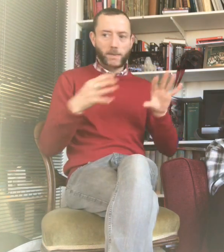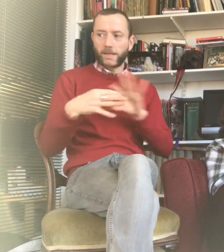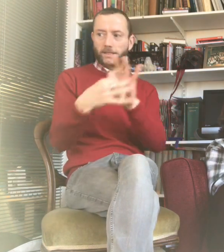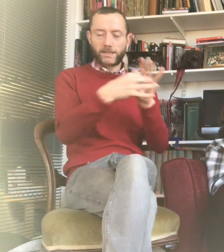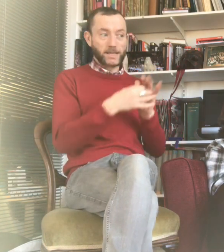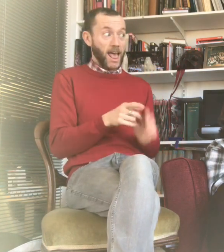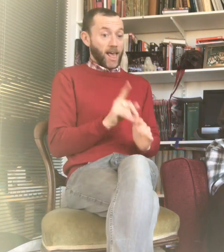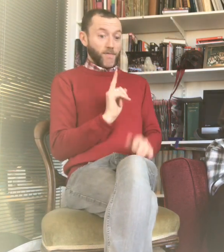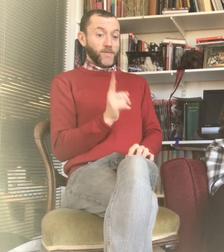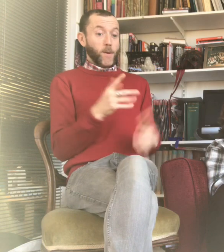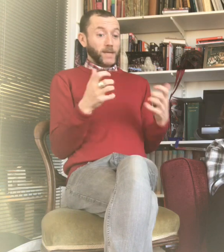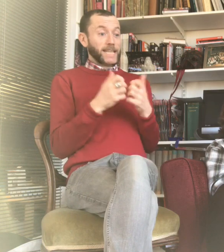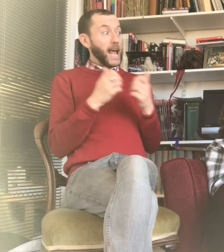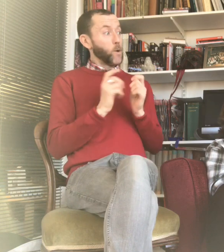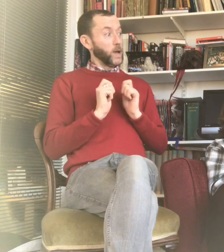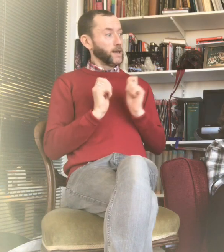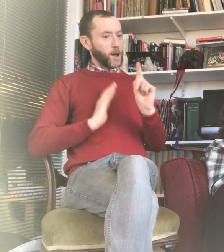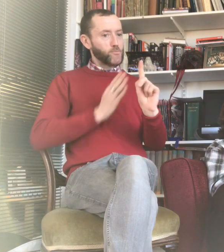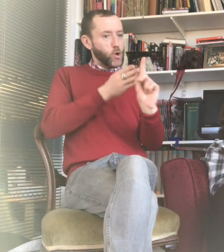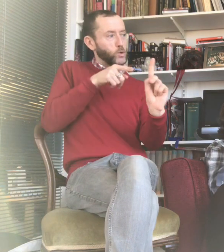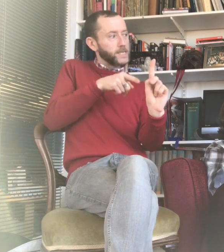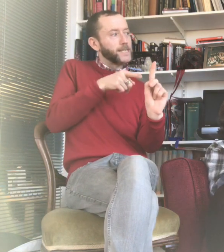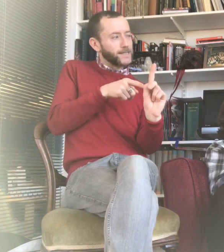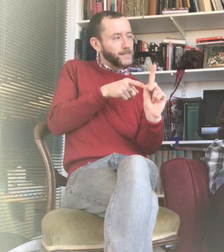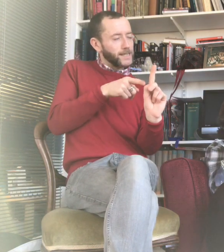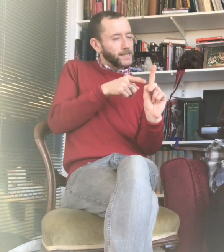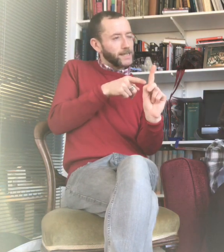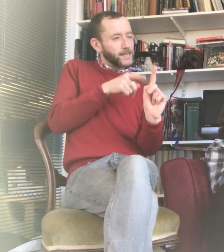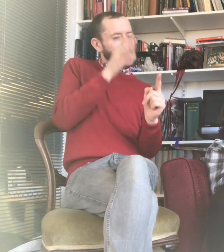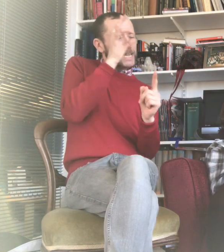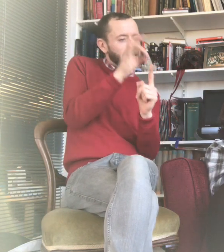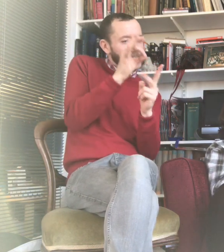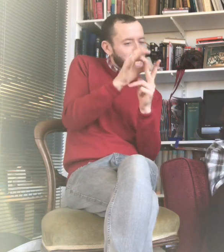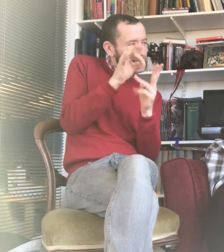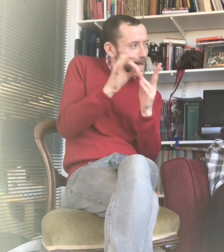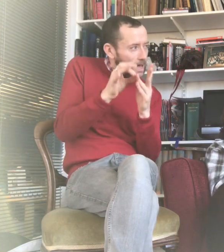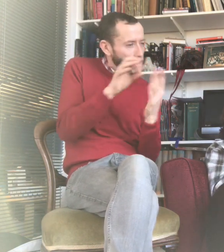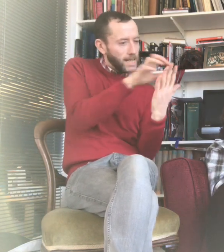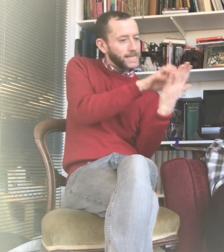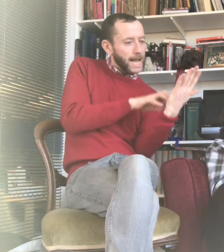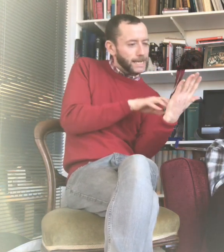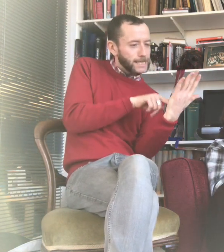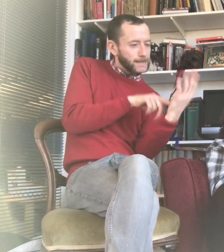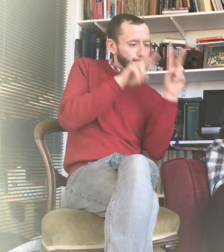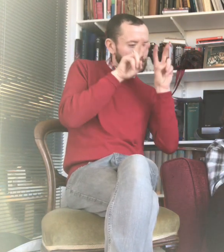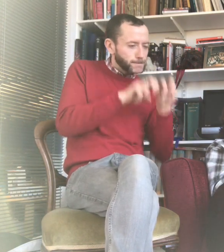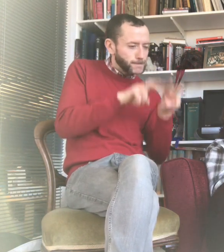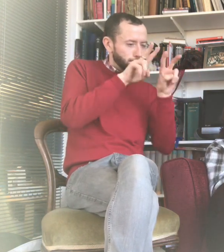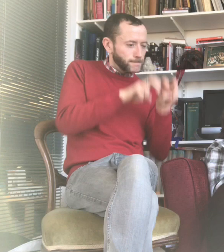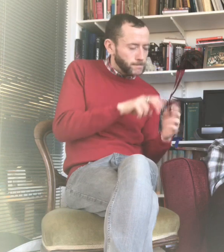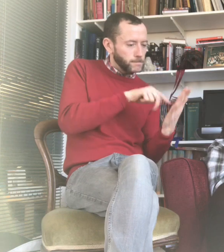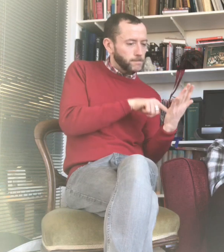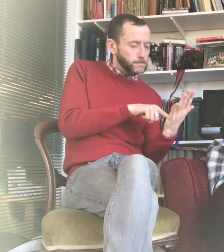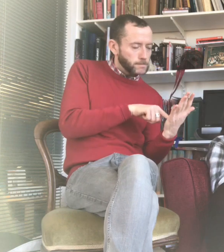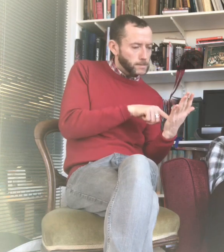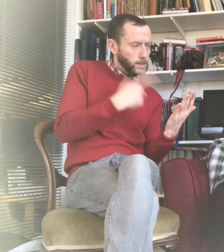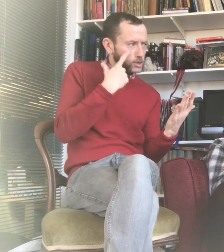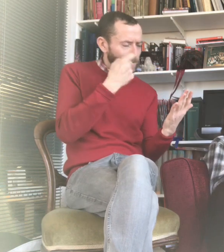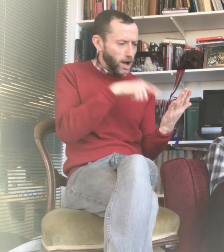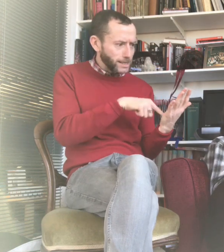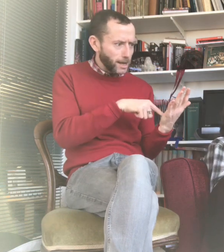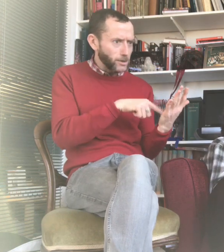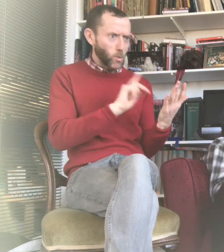way we worked on it. Detailed look at the text. A, to find out to find out what's happening in the first place.